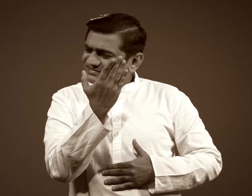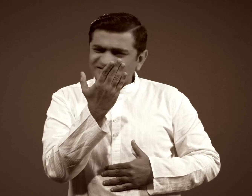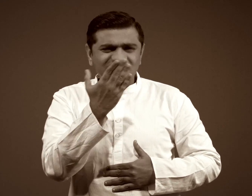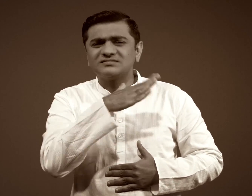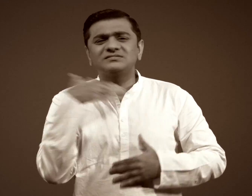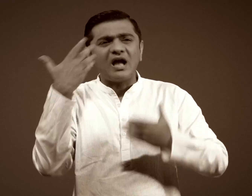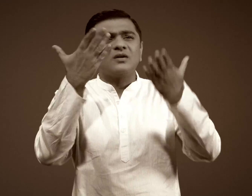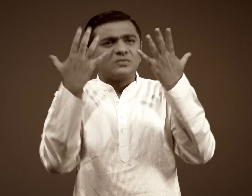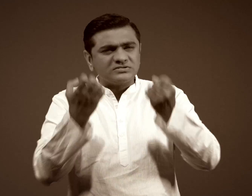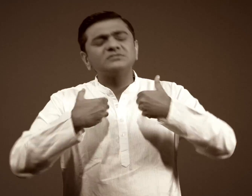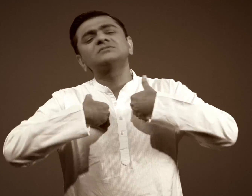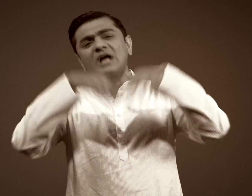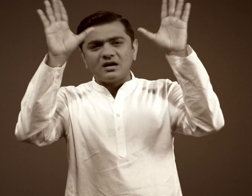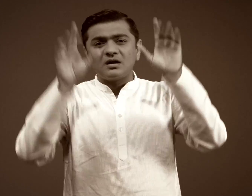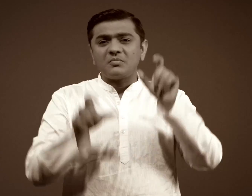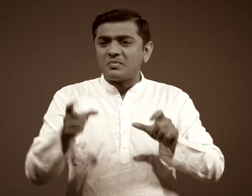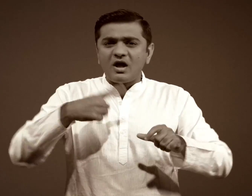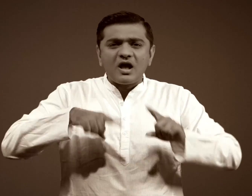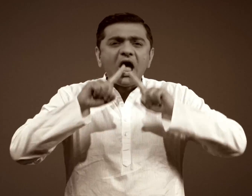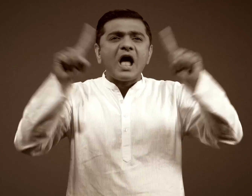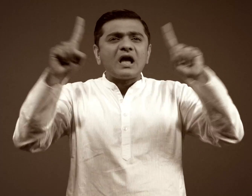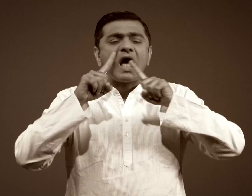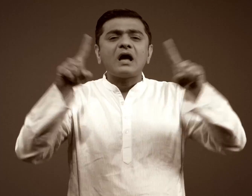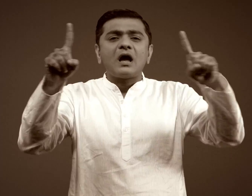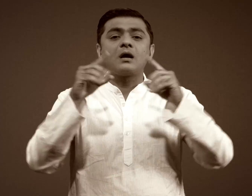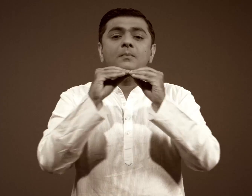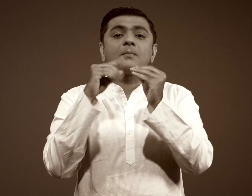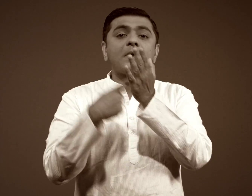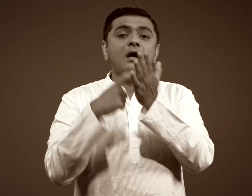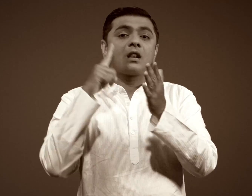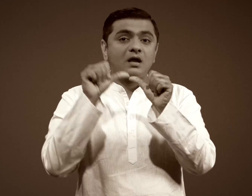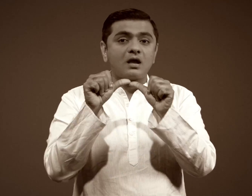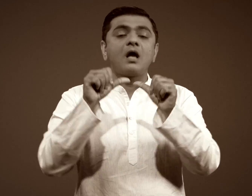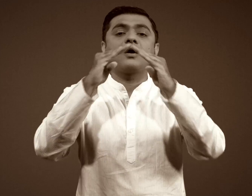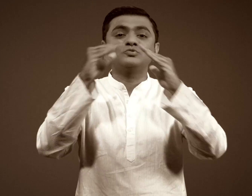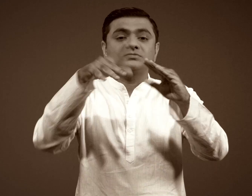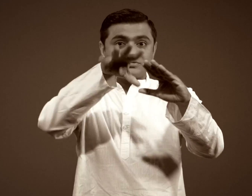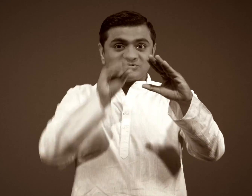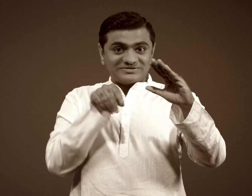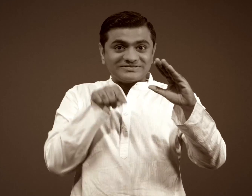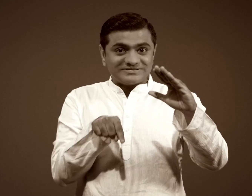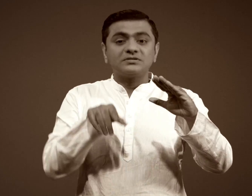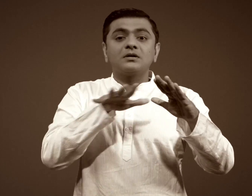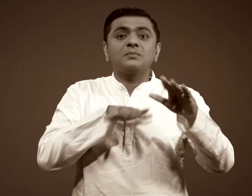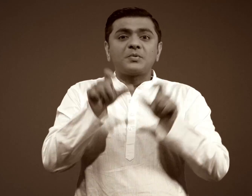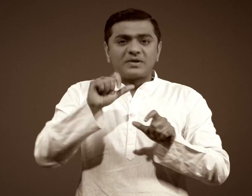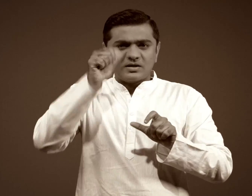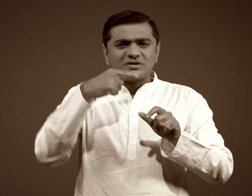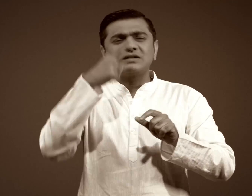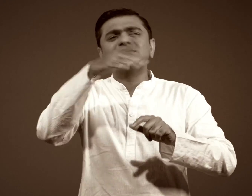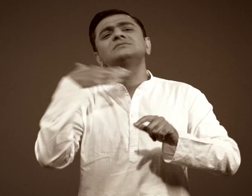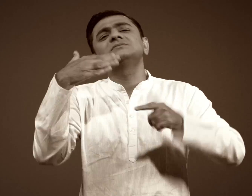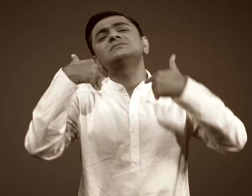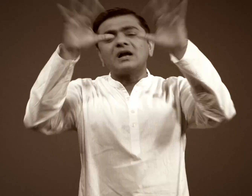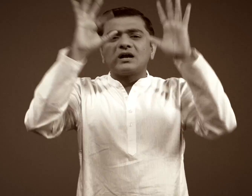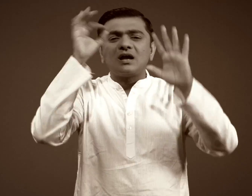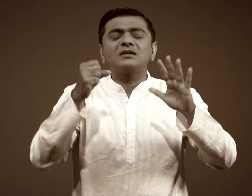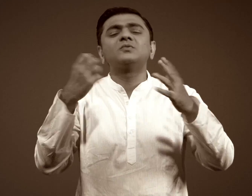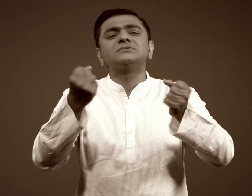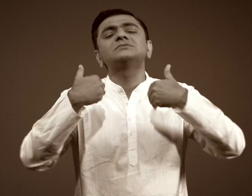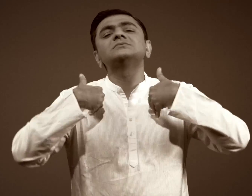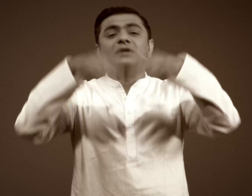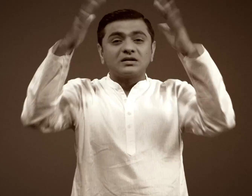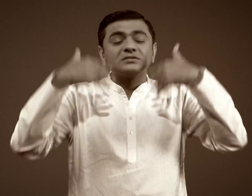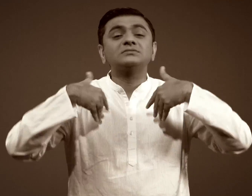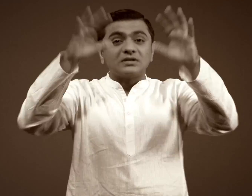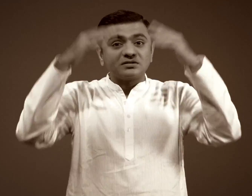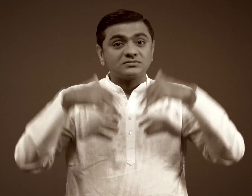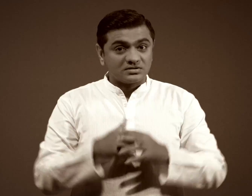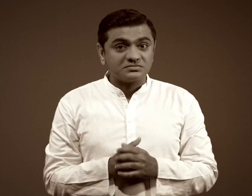Outside the Birla House people shouted ‘Let Gandhi die!’.